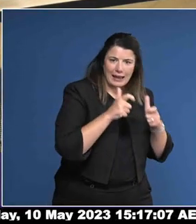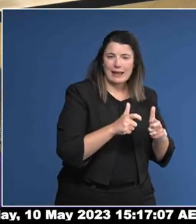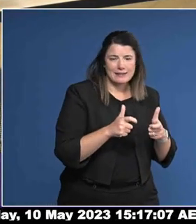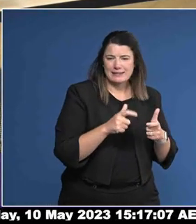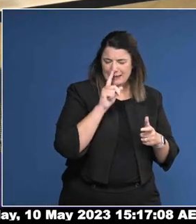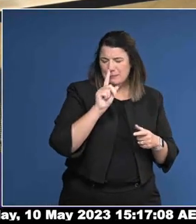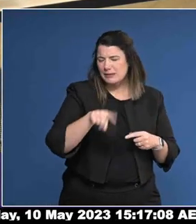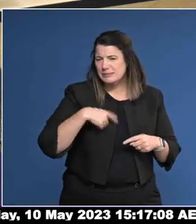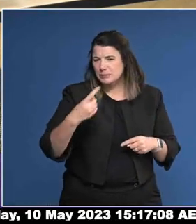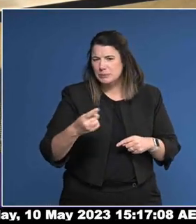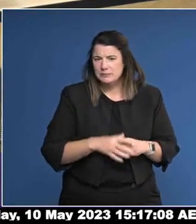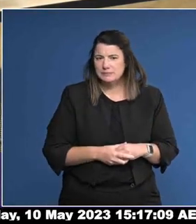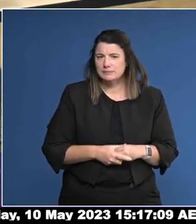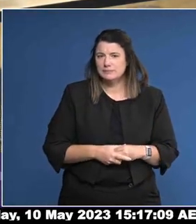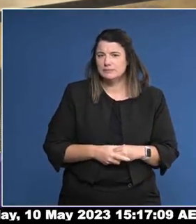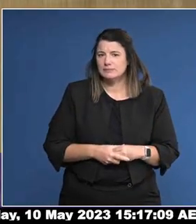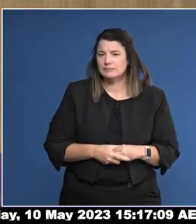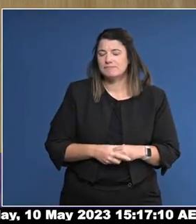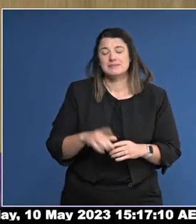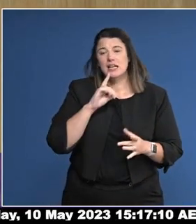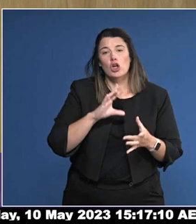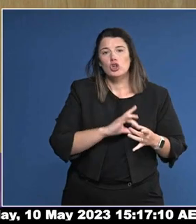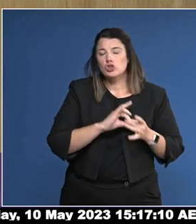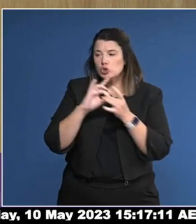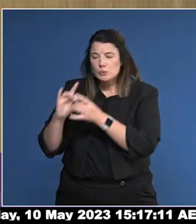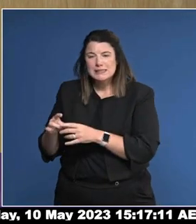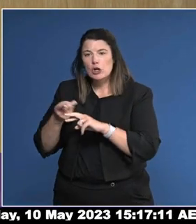Continuity is quite a different matter, but in terms of their attendance at